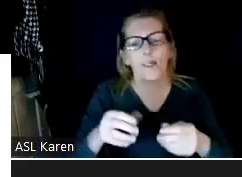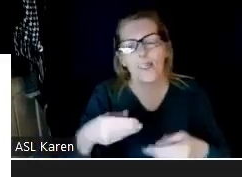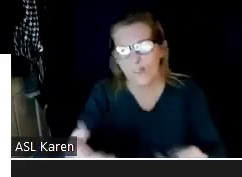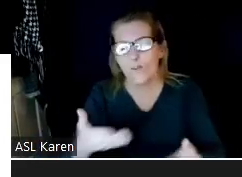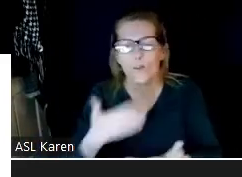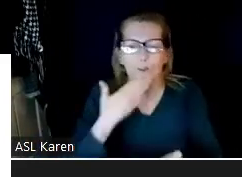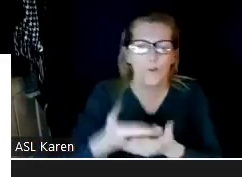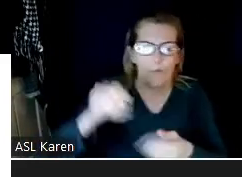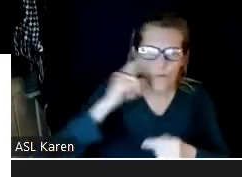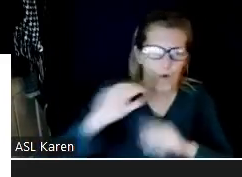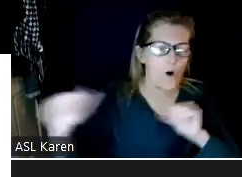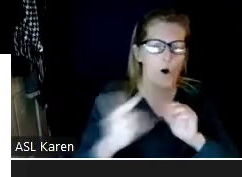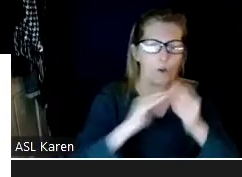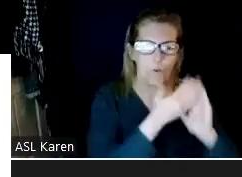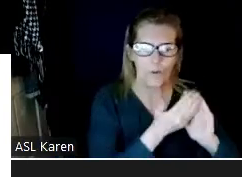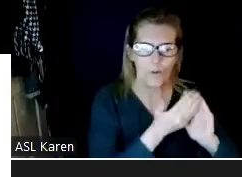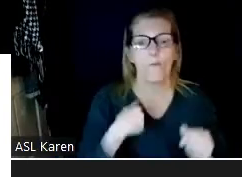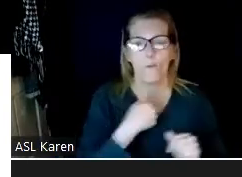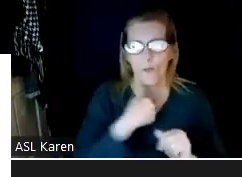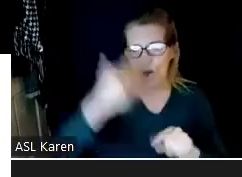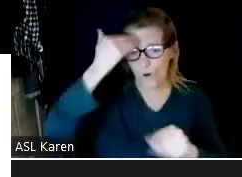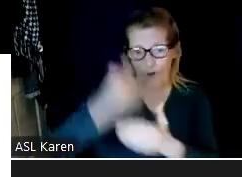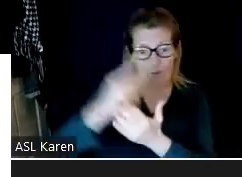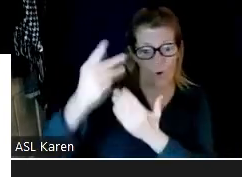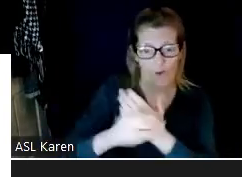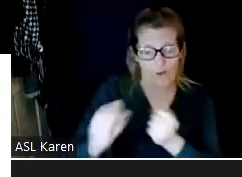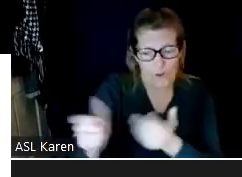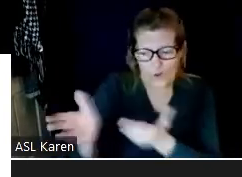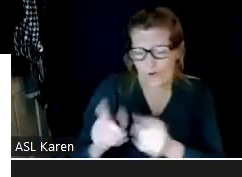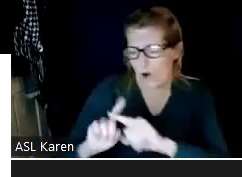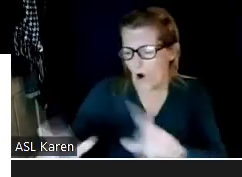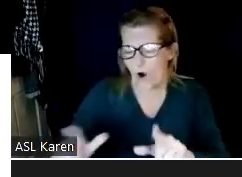15:10:39 And to do that we know that the program has to serve all of Oregon's diverse people